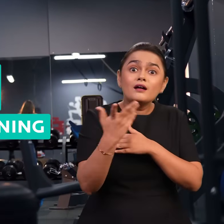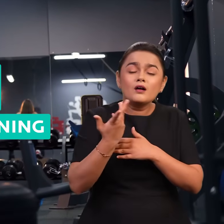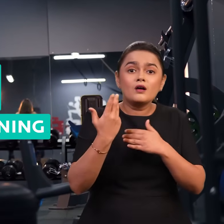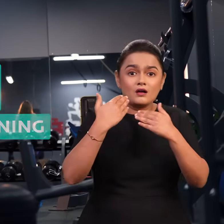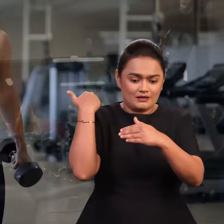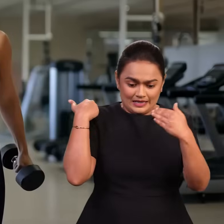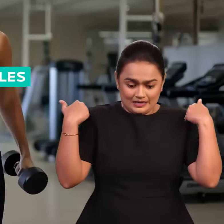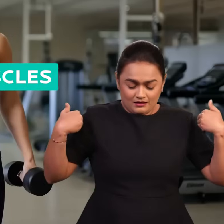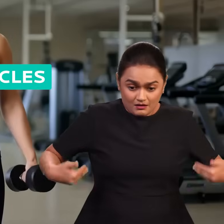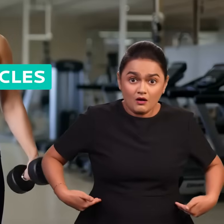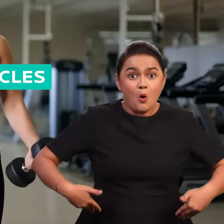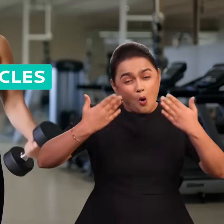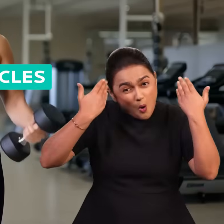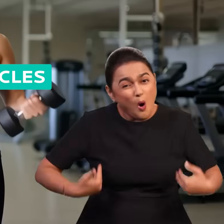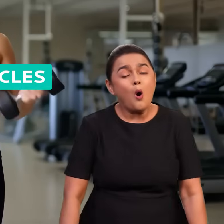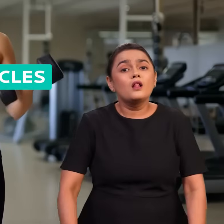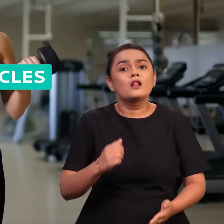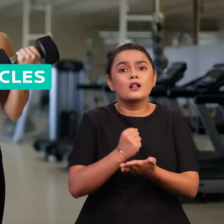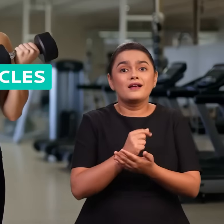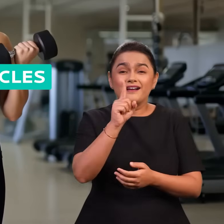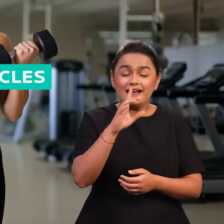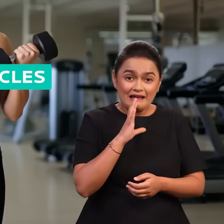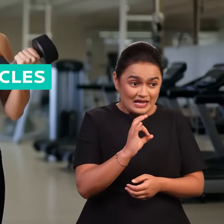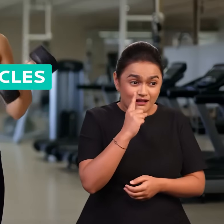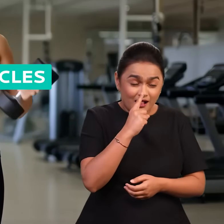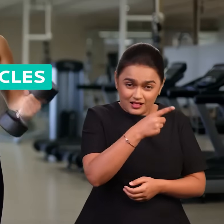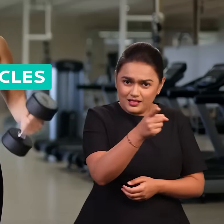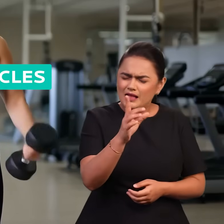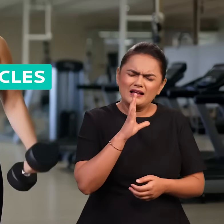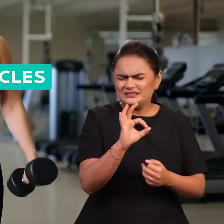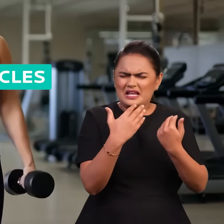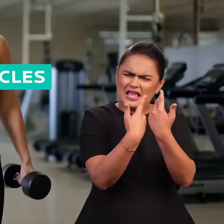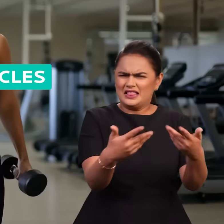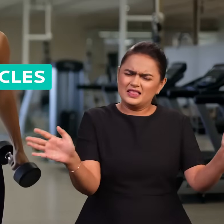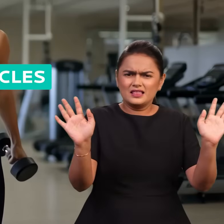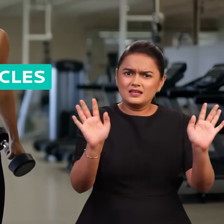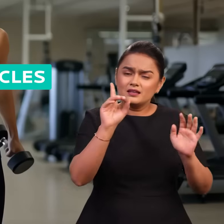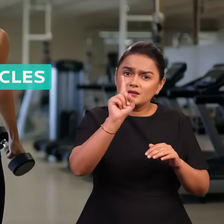you should train all muscles. In fact, for the female and in fact, for any one